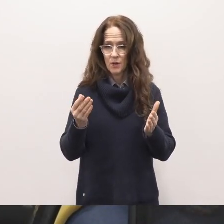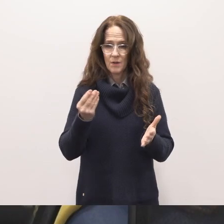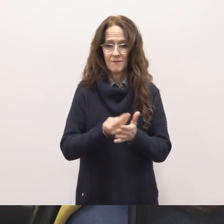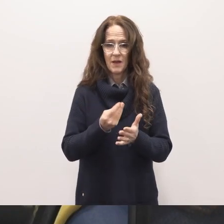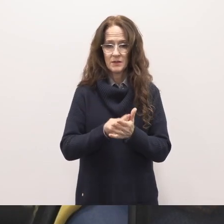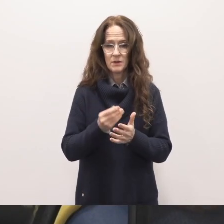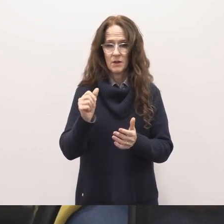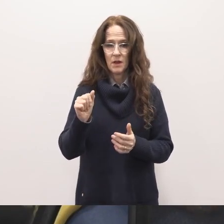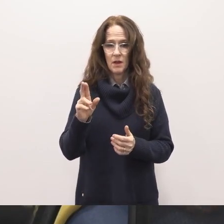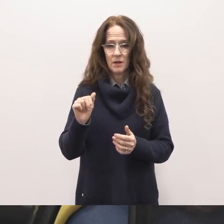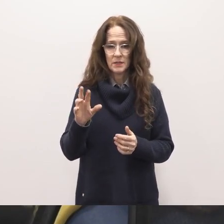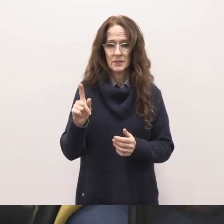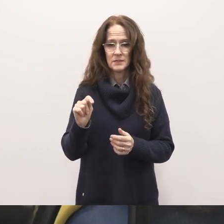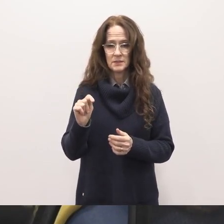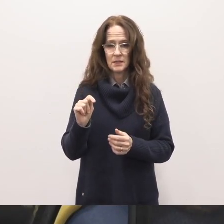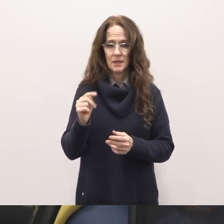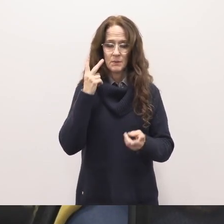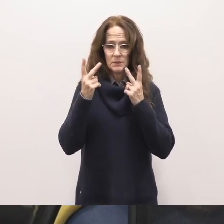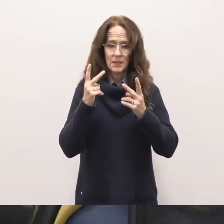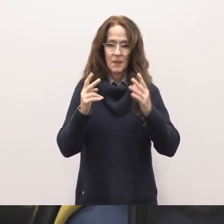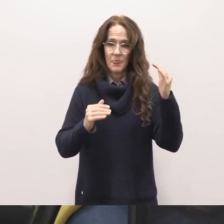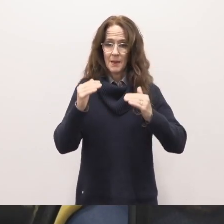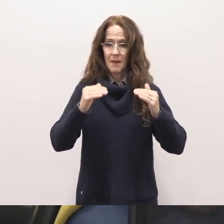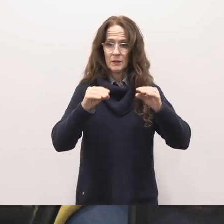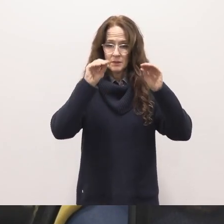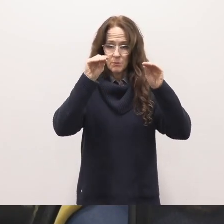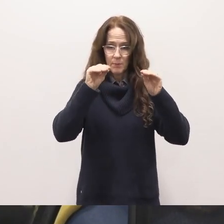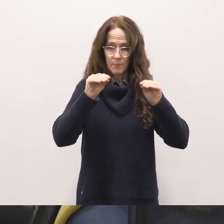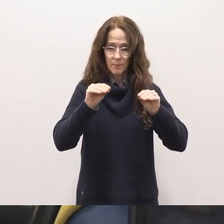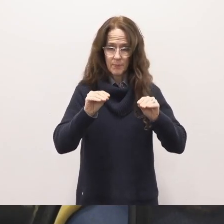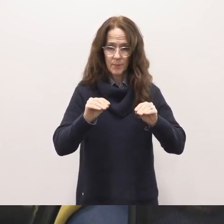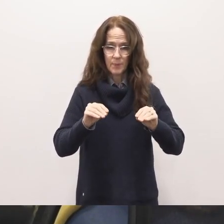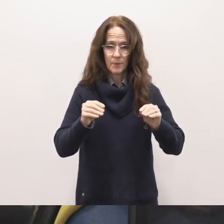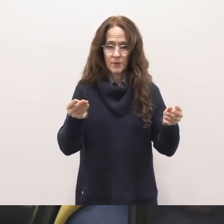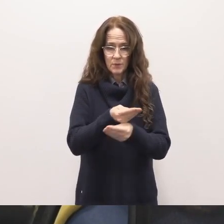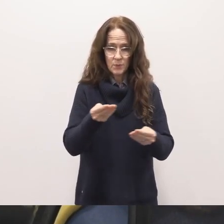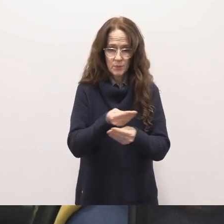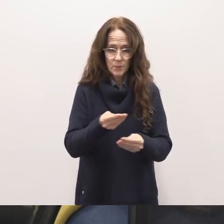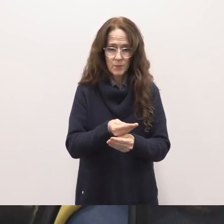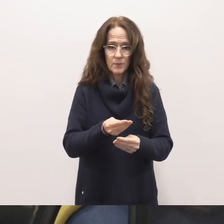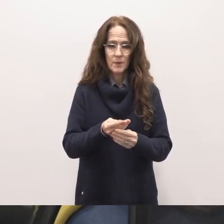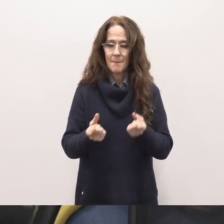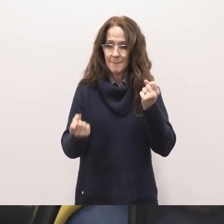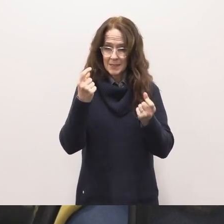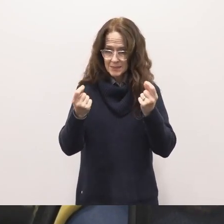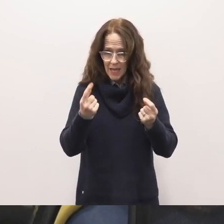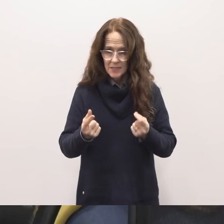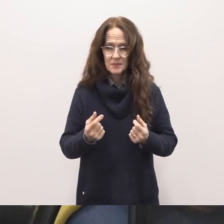we're looking to see that the balances that are reported and the transactions, the totals make sense, that they're supported.